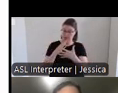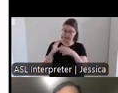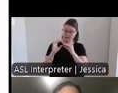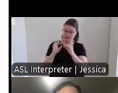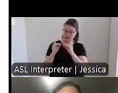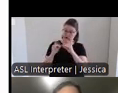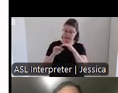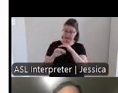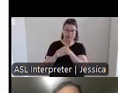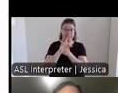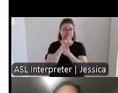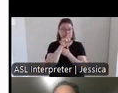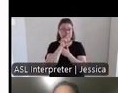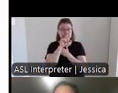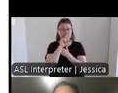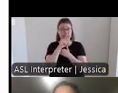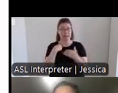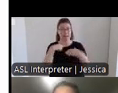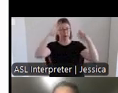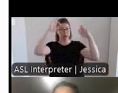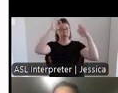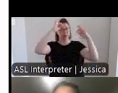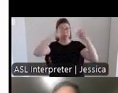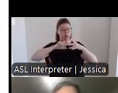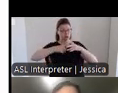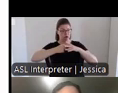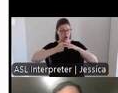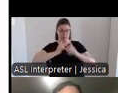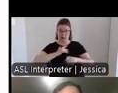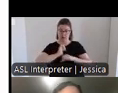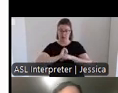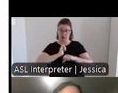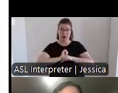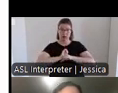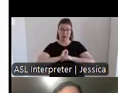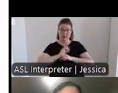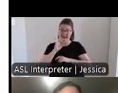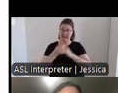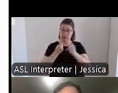that really I knew nothing about when I started at the University of Washington eight years ago.